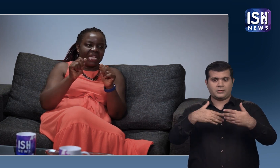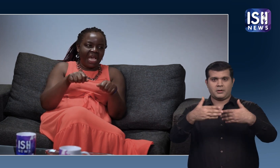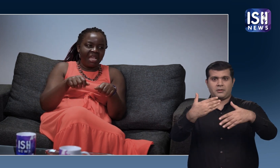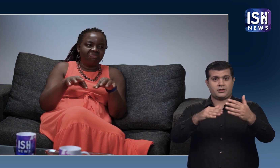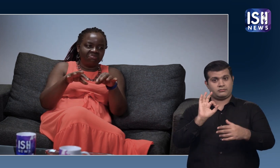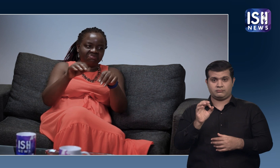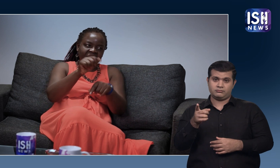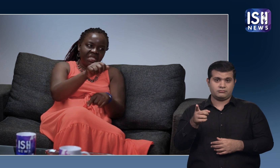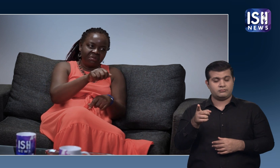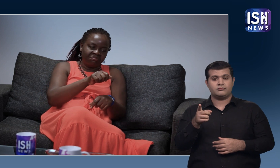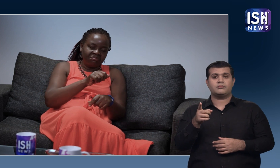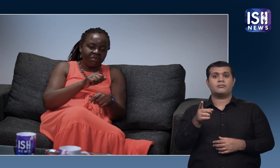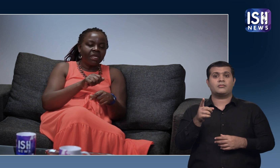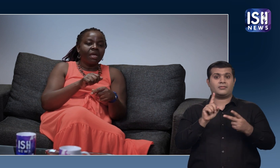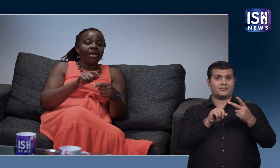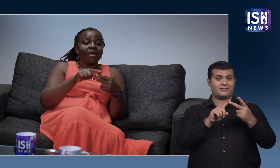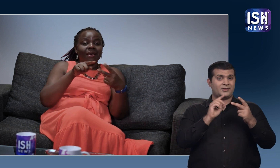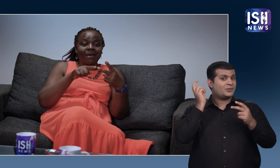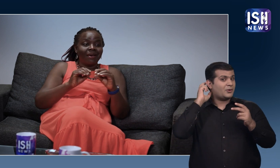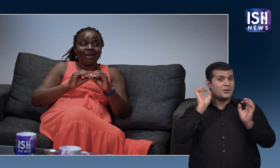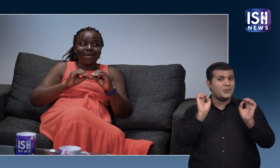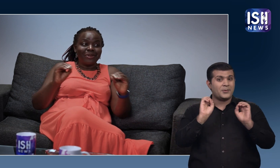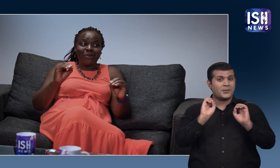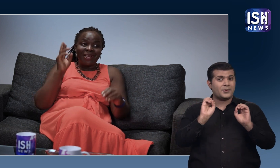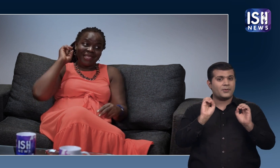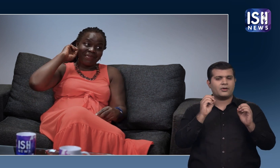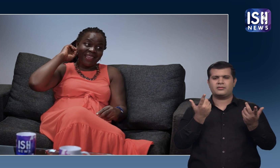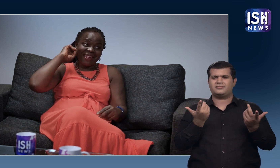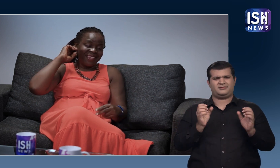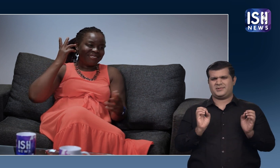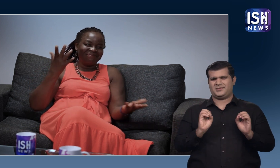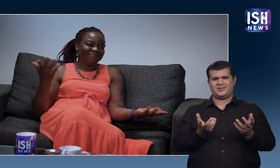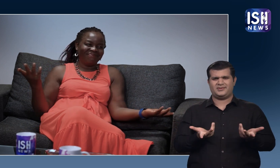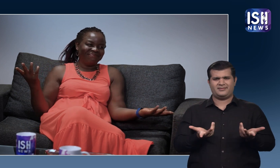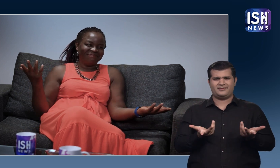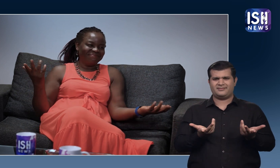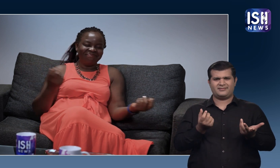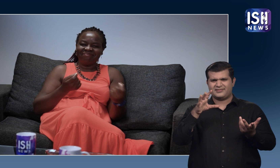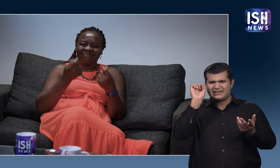They can pick up. Yes. On the other hand, those Deaf students without Cochlear Implants, they are not able to understand.